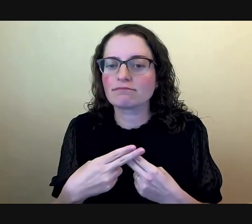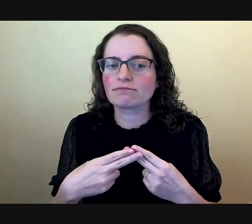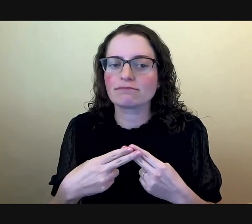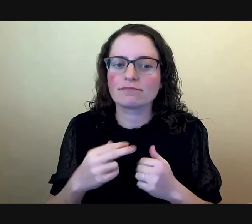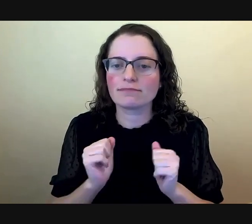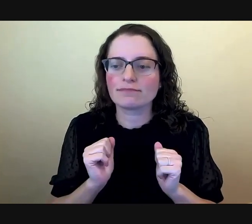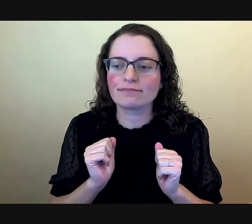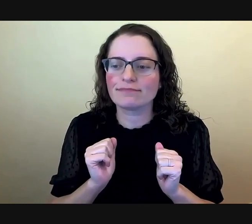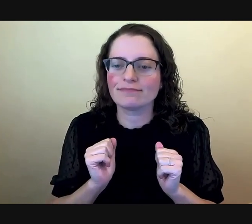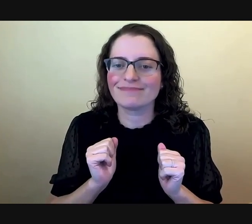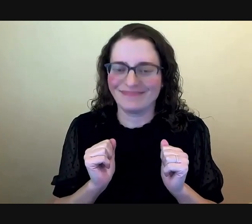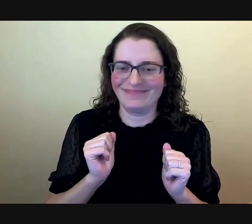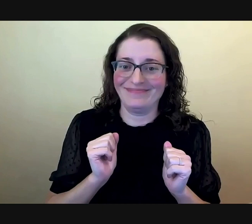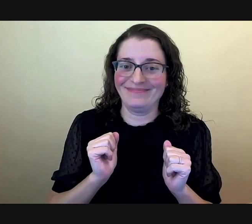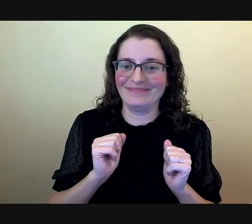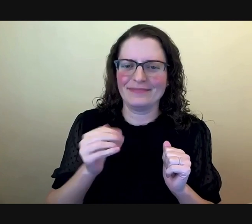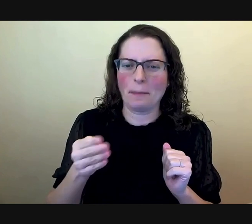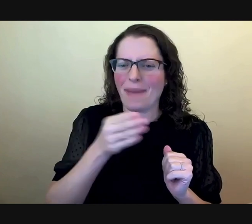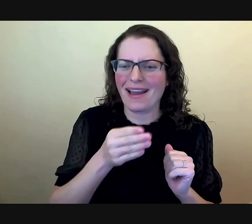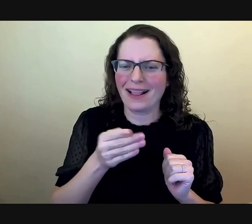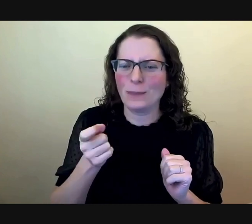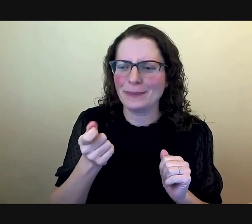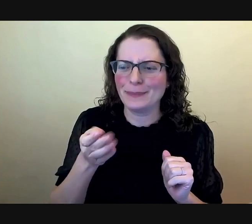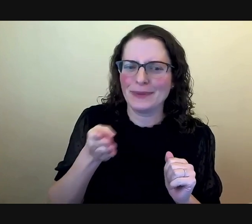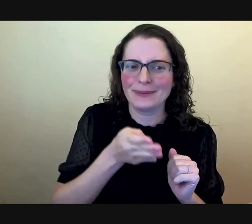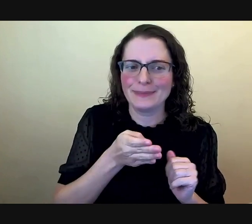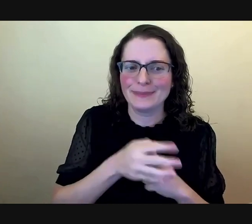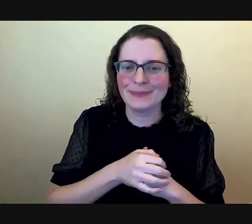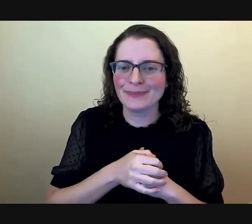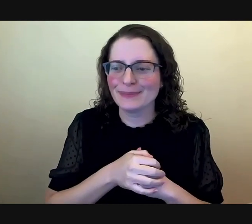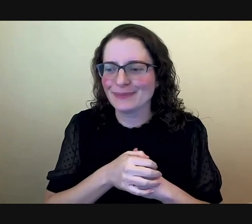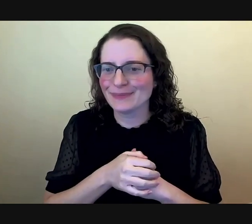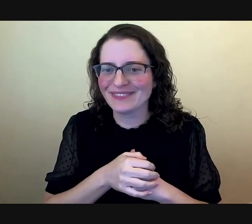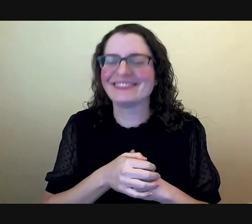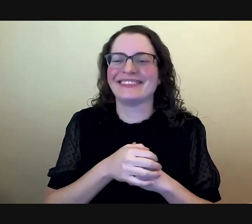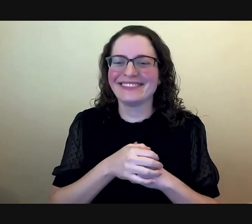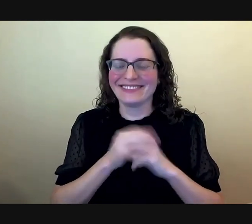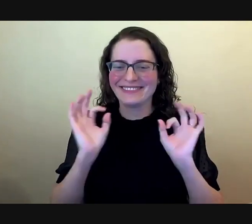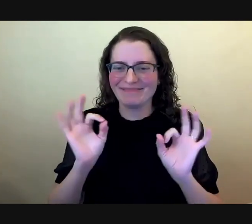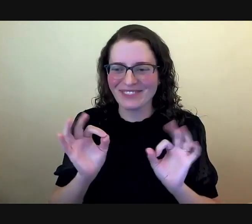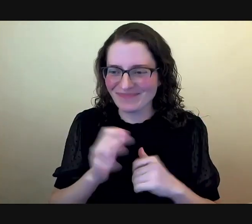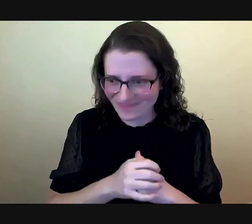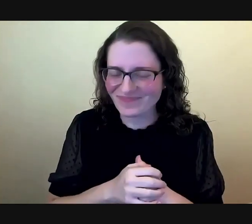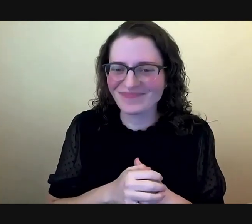Let's move on to the next slide, please. Perfect. Can we back up one more? I think we skipped one. There we go. Great.